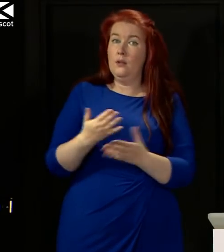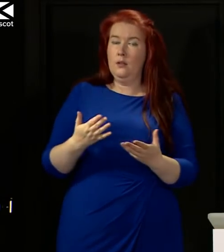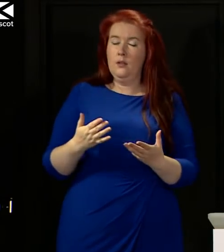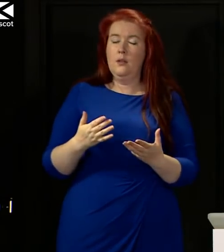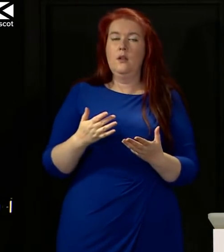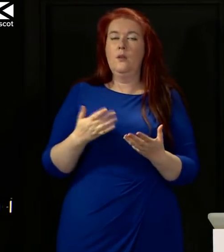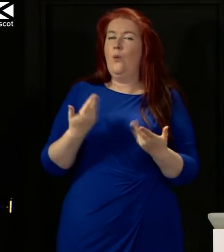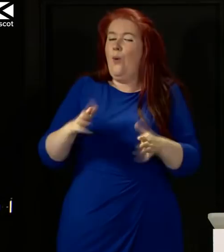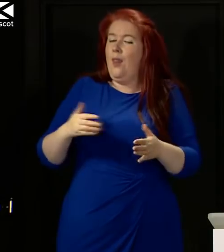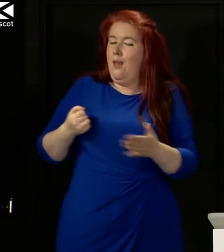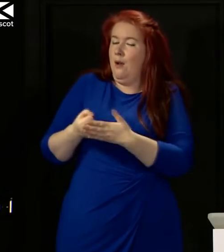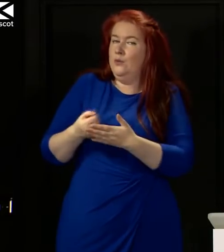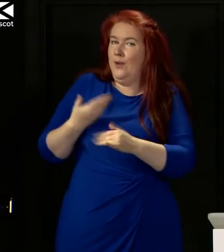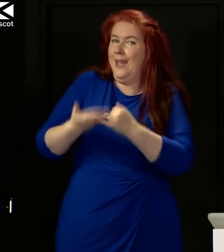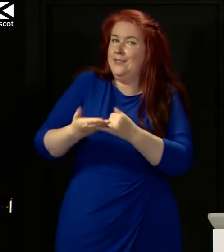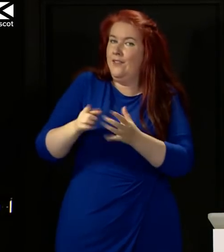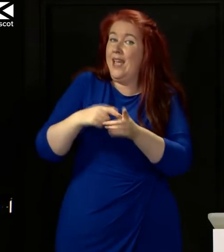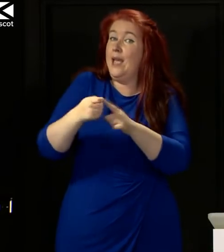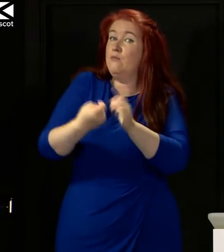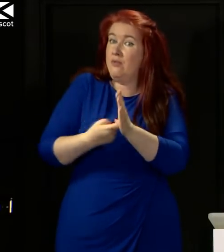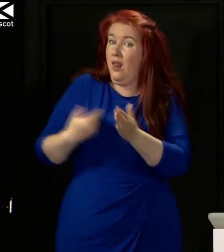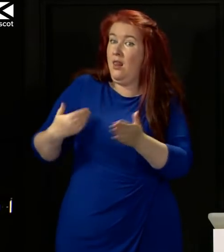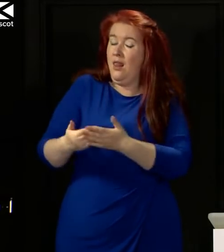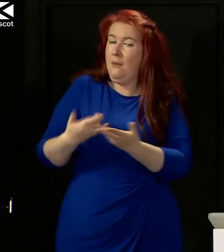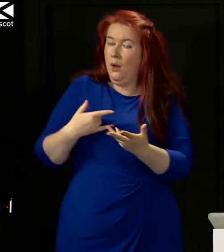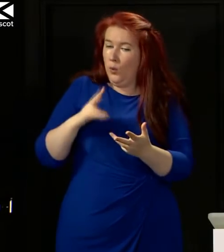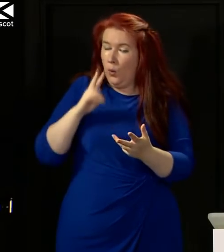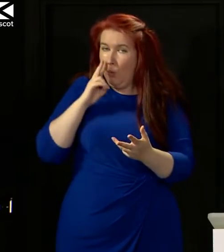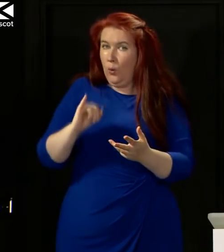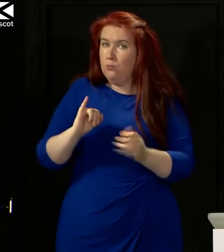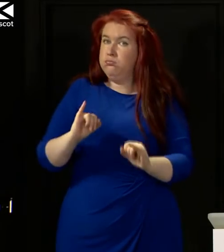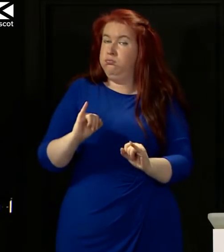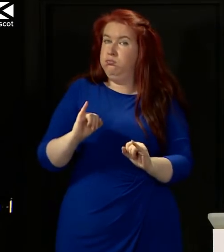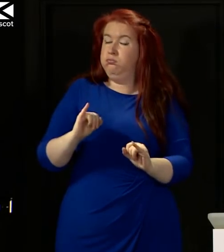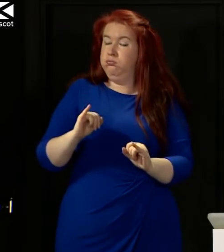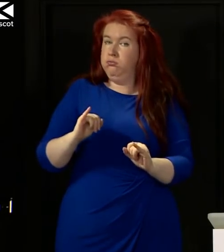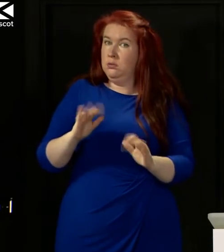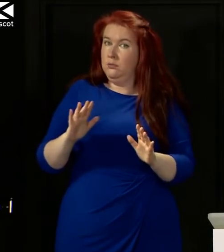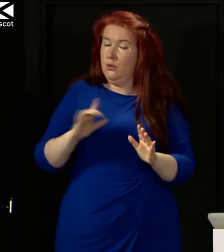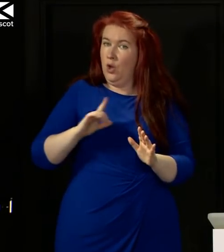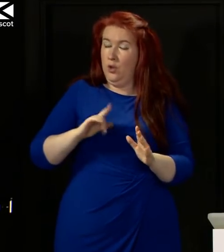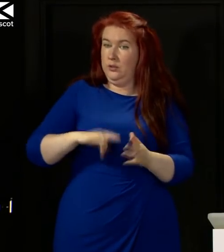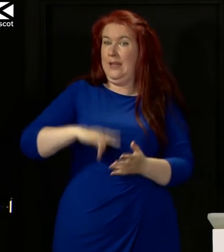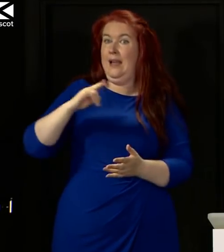end of April, or in themselves deeply concerning. But there is a danger that they mask the full